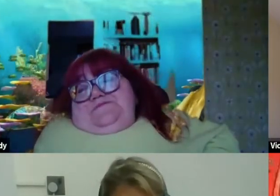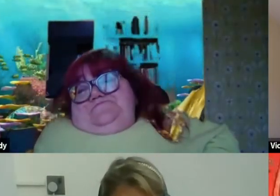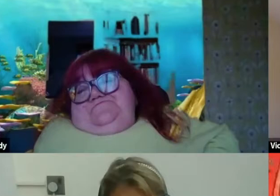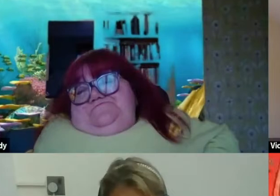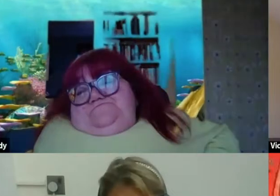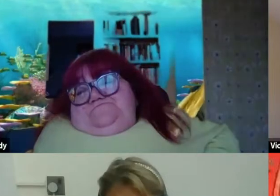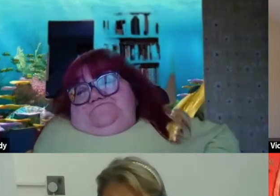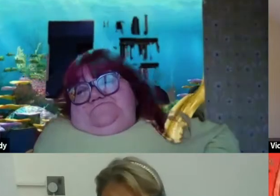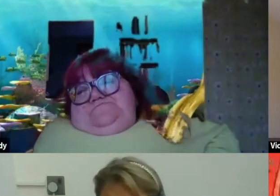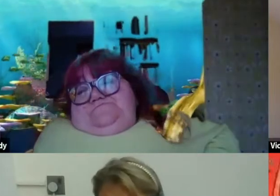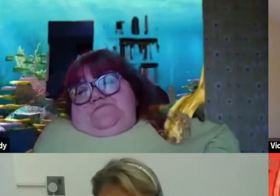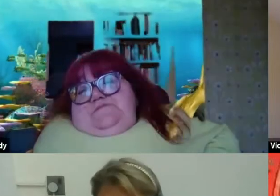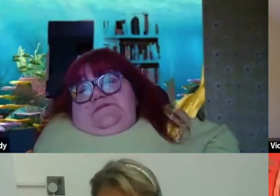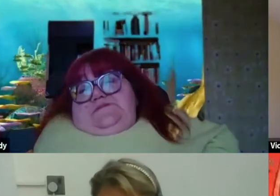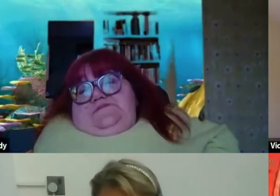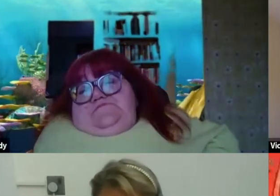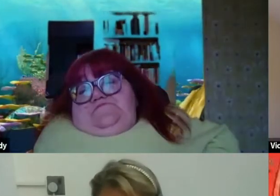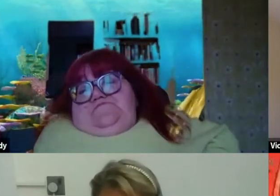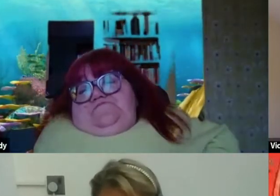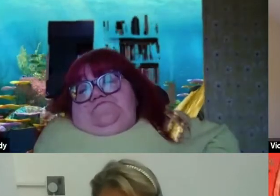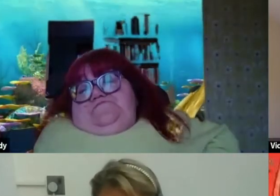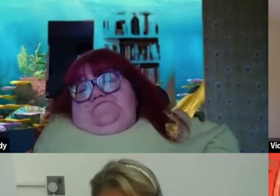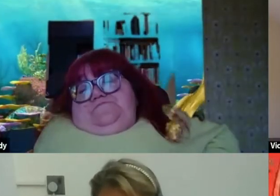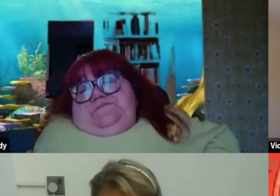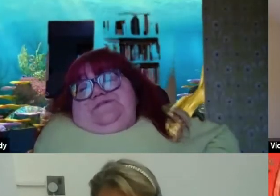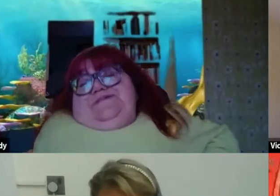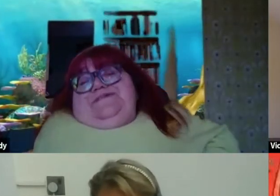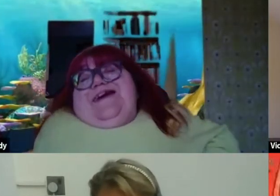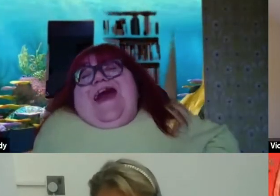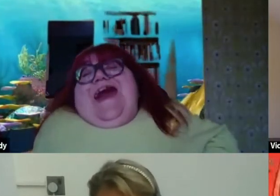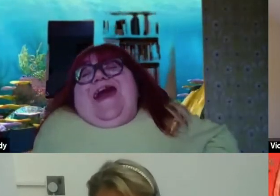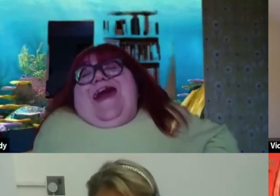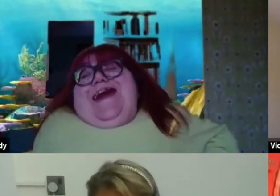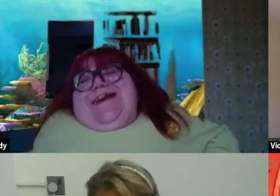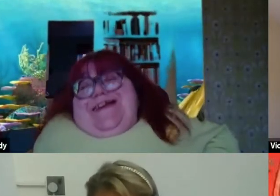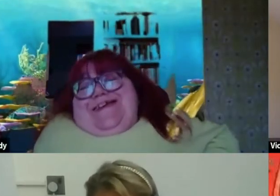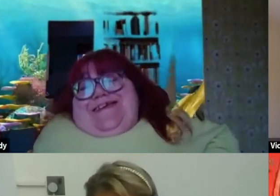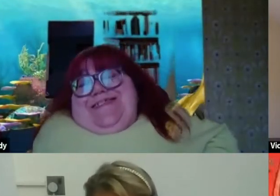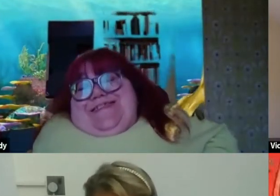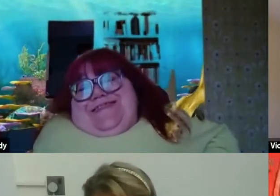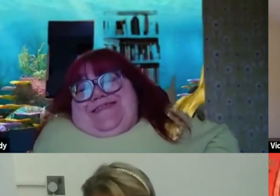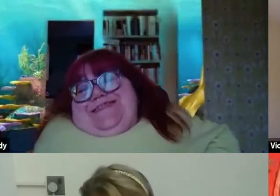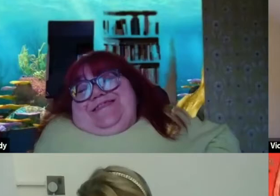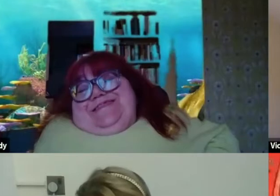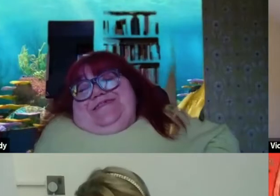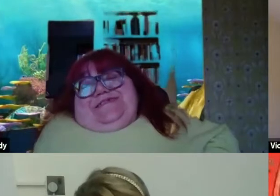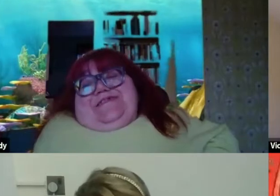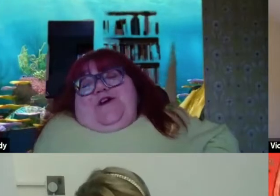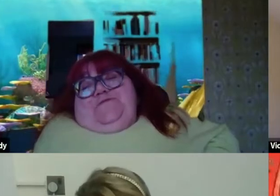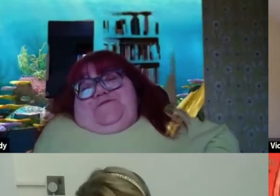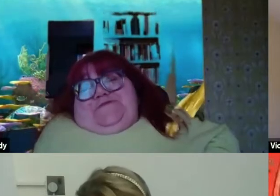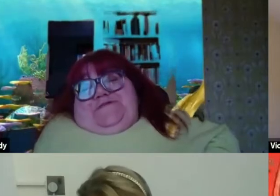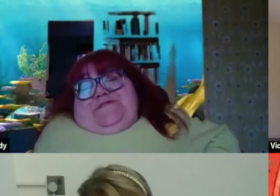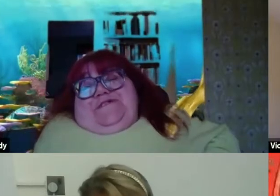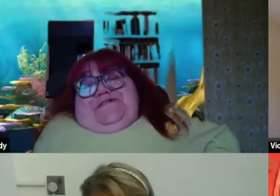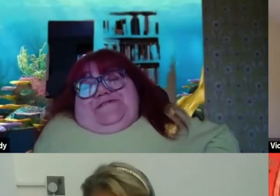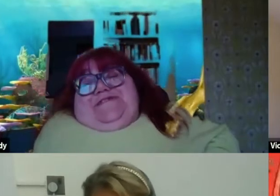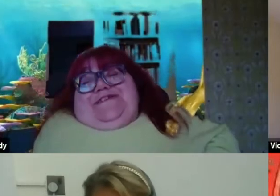We can hear you saying can you hear me. One of the joys of Zoom.